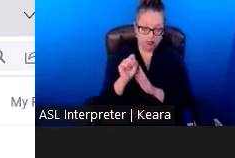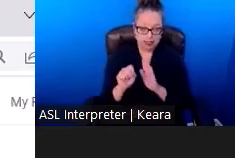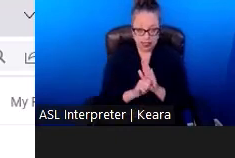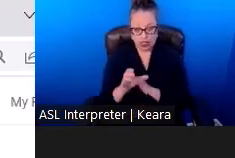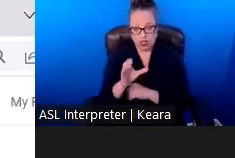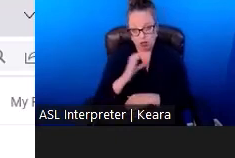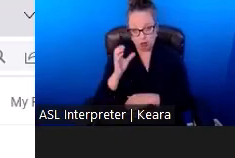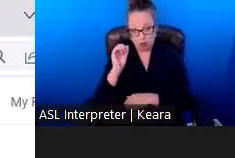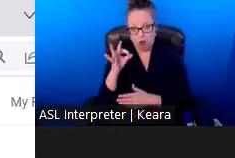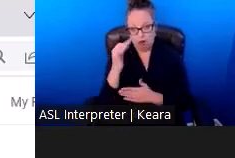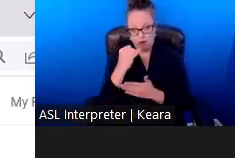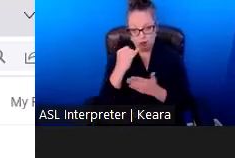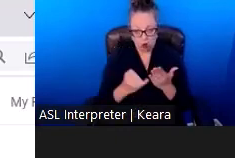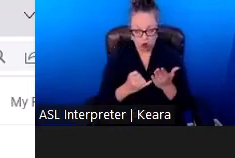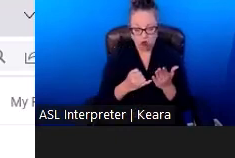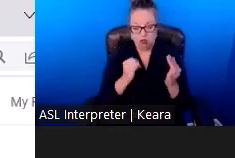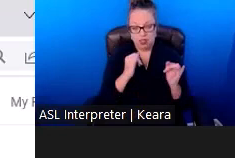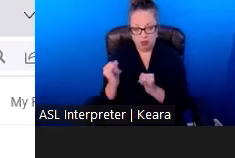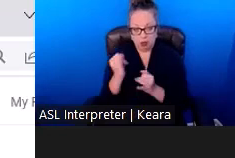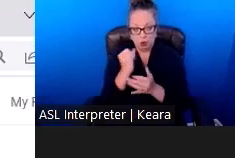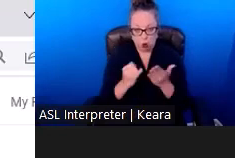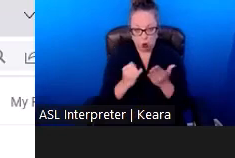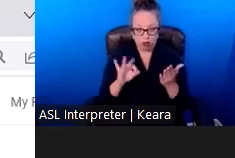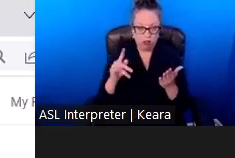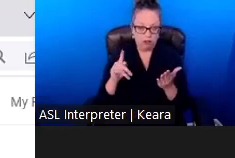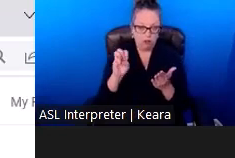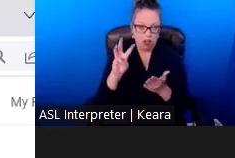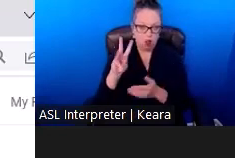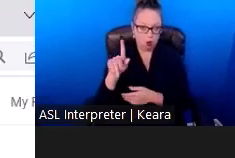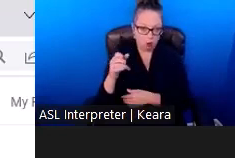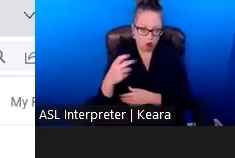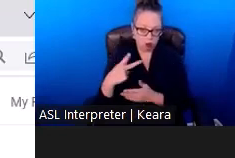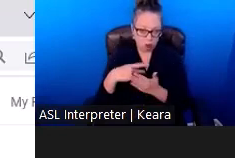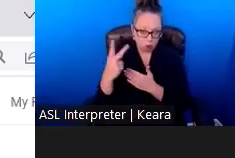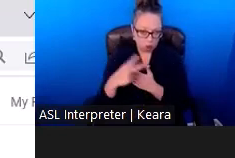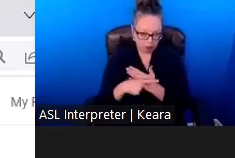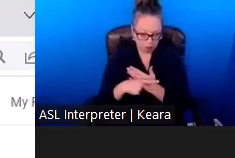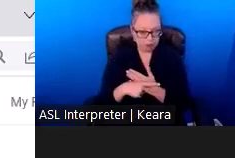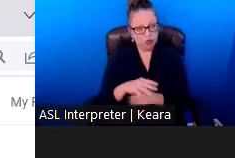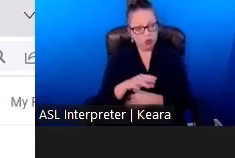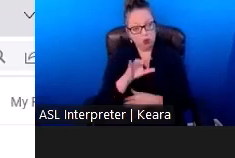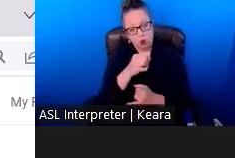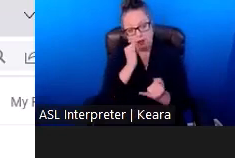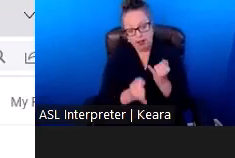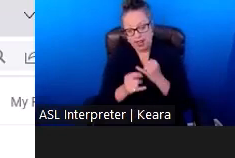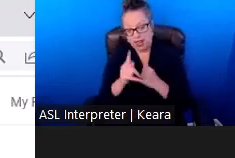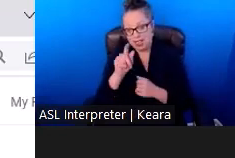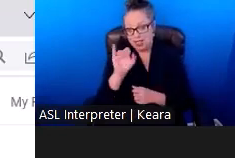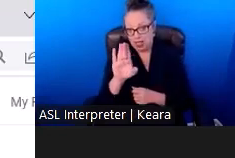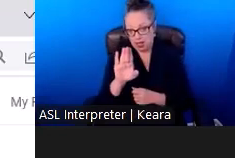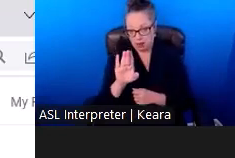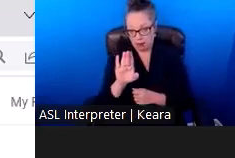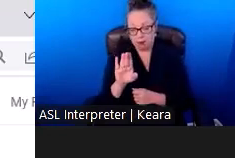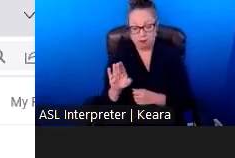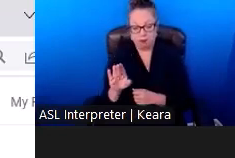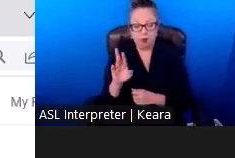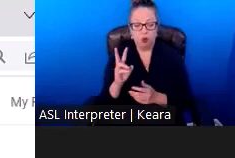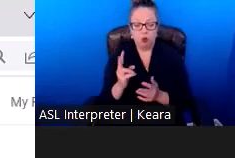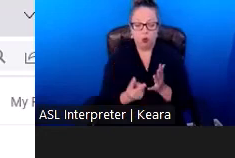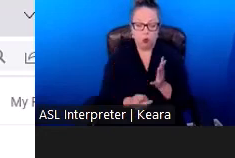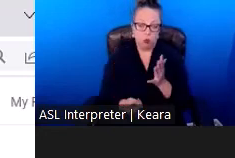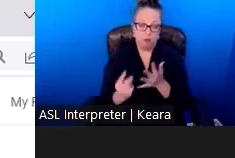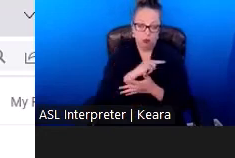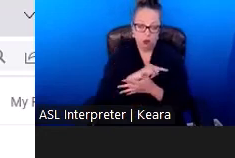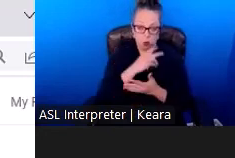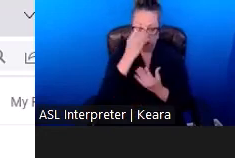Fellowships program. So on the last tab, you’ll need to review the information provided and